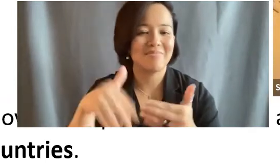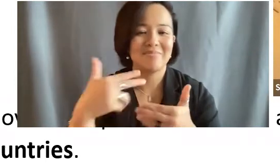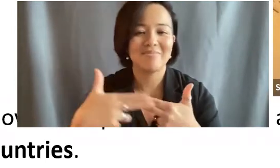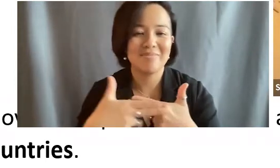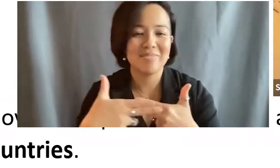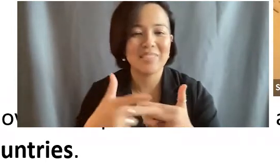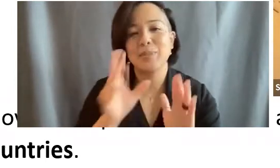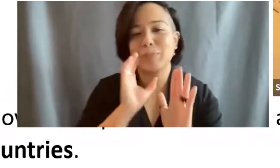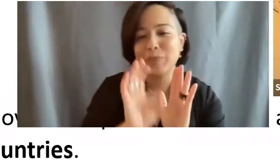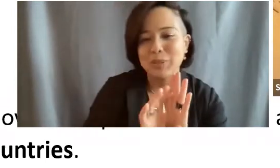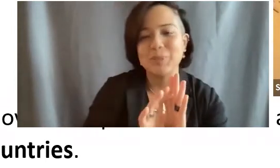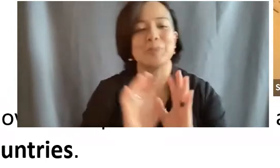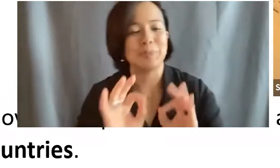So, over the last 18 months, the FCDO work and our work with our bilateral education